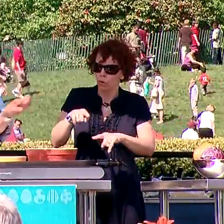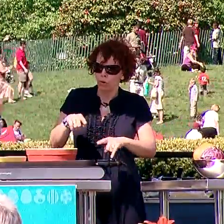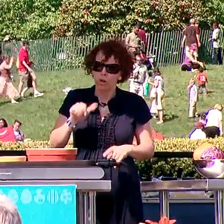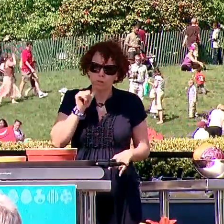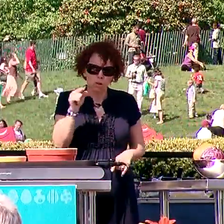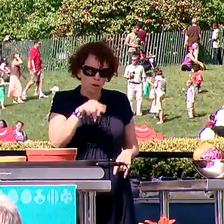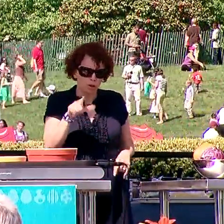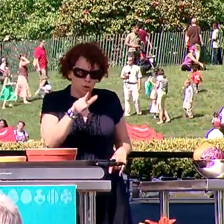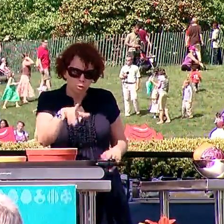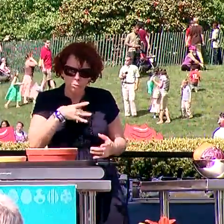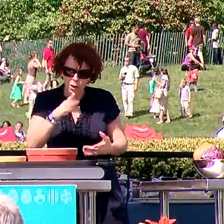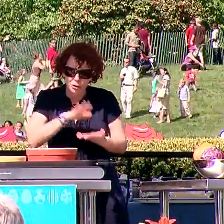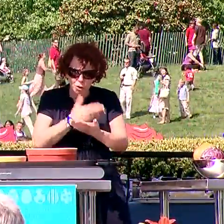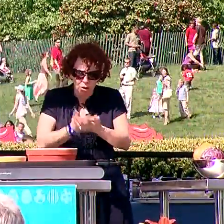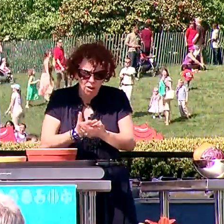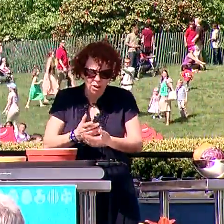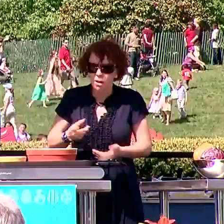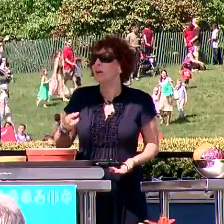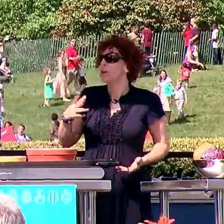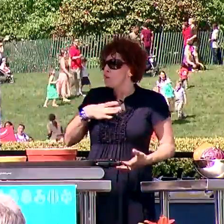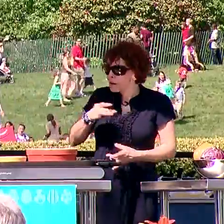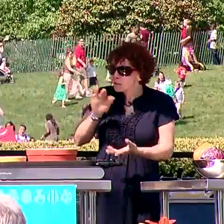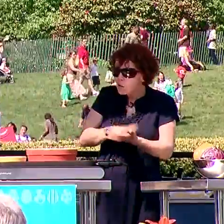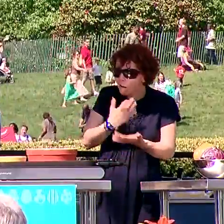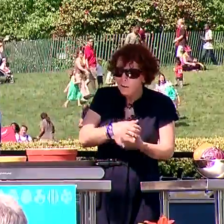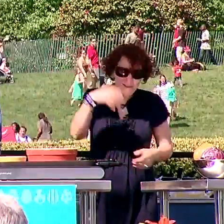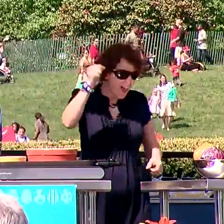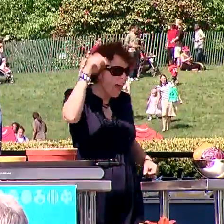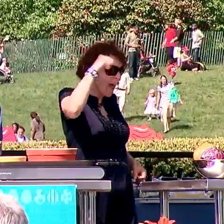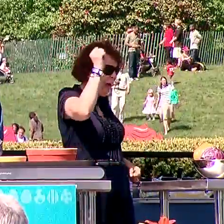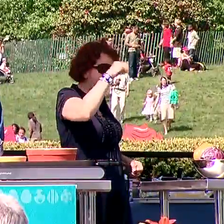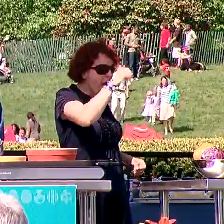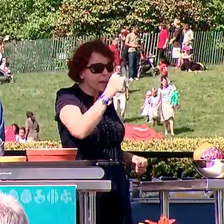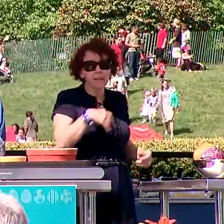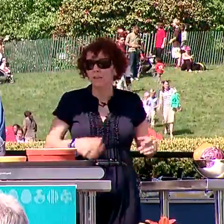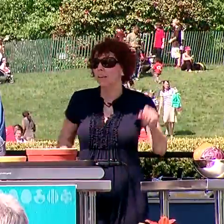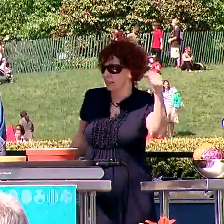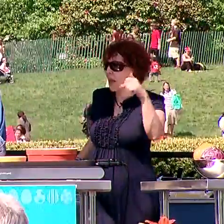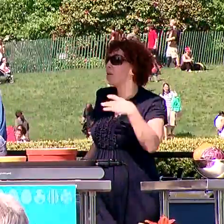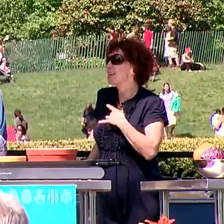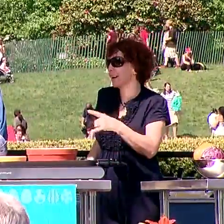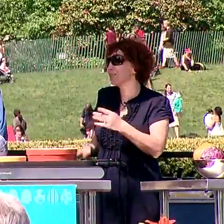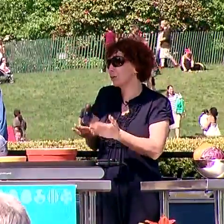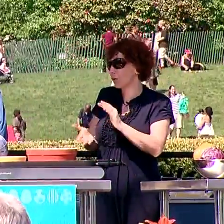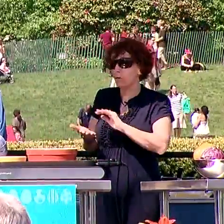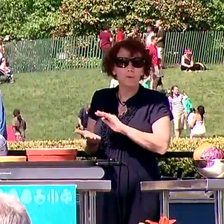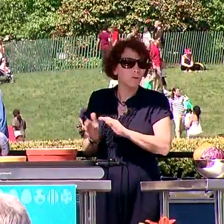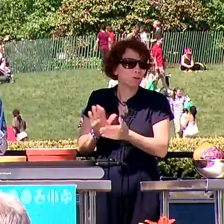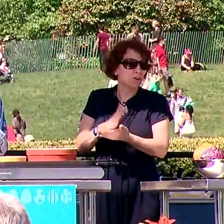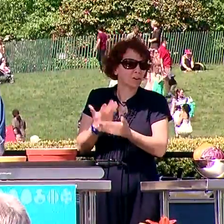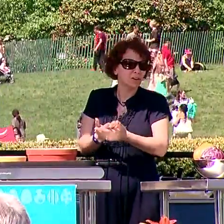Do you all like to cook? Yeah, you like to cook? Awesome. All right.